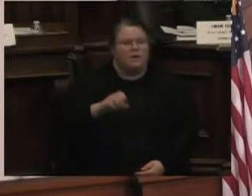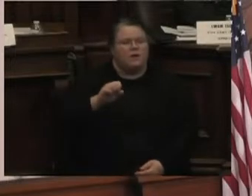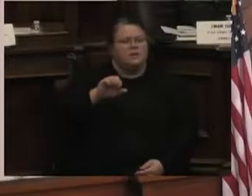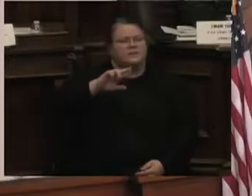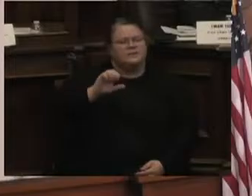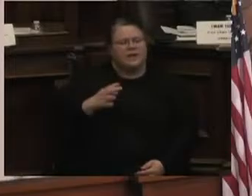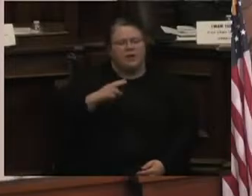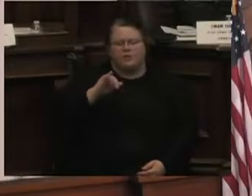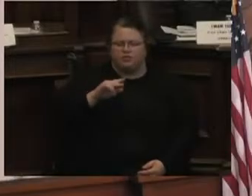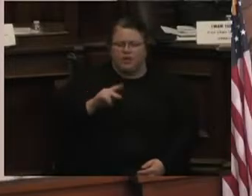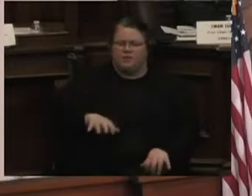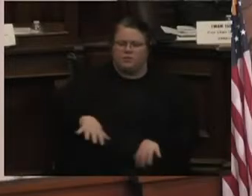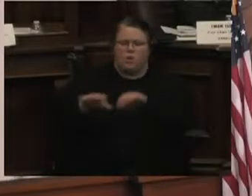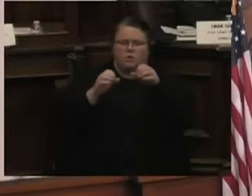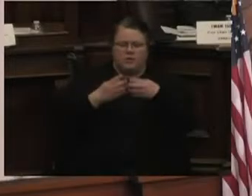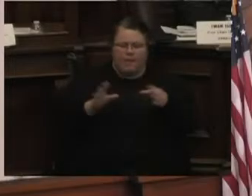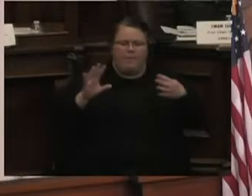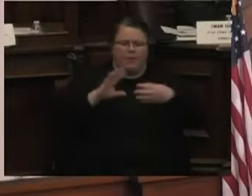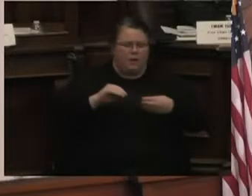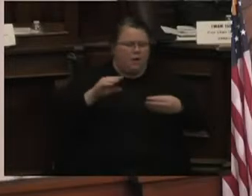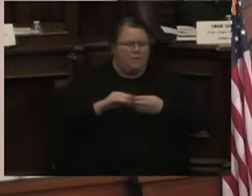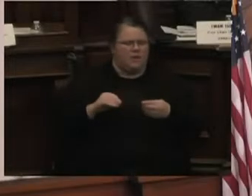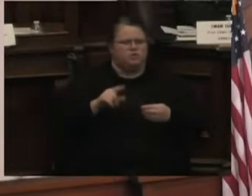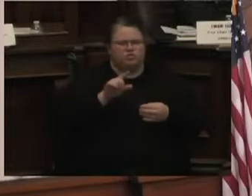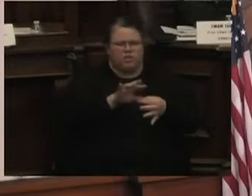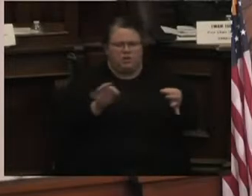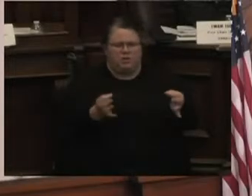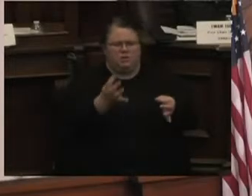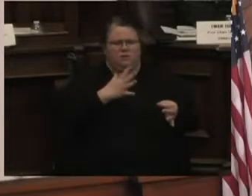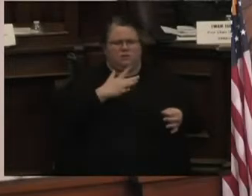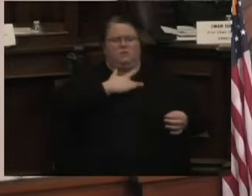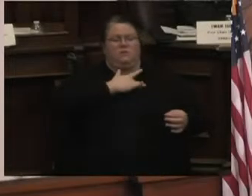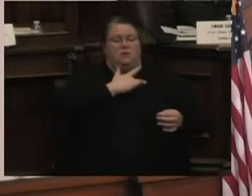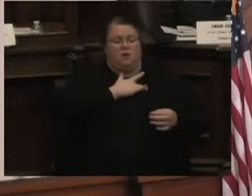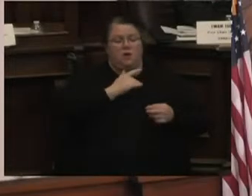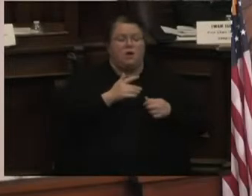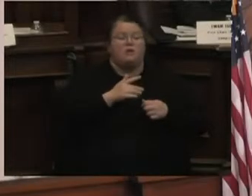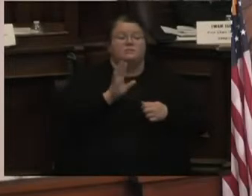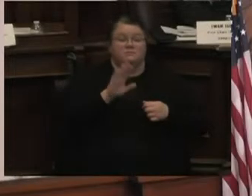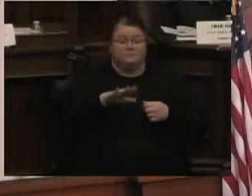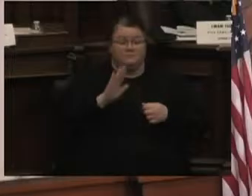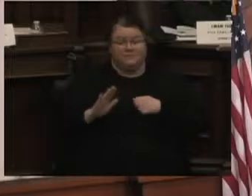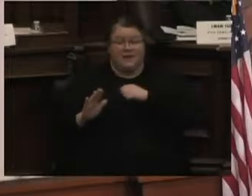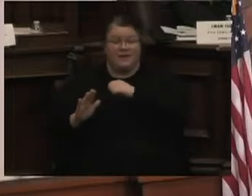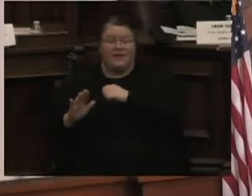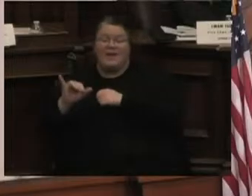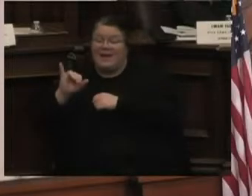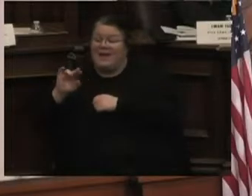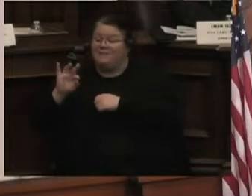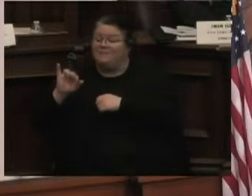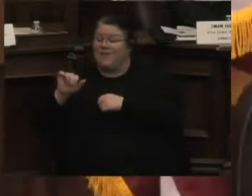that, you know, at the last public comment session that Sarah Jenks had, she said